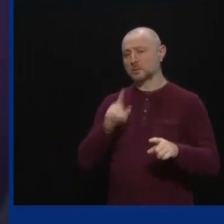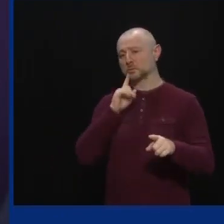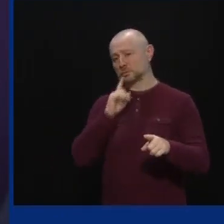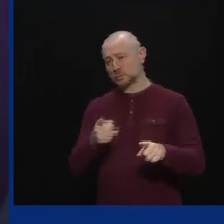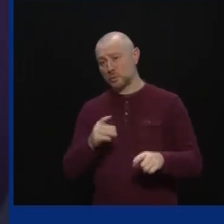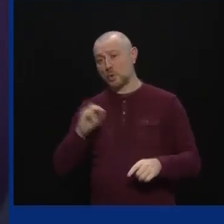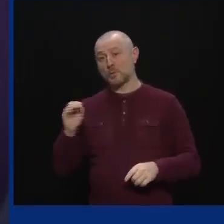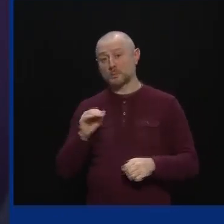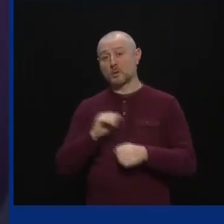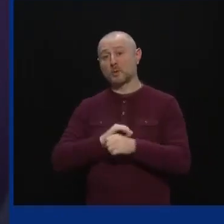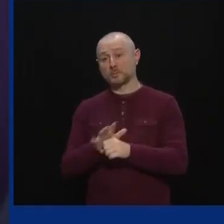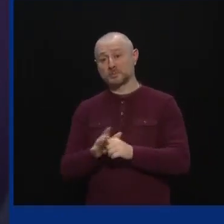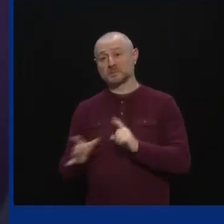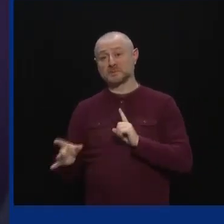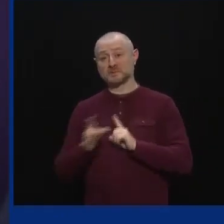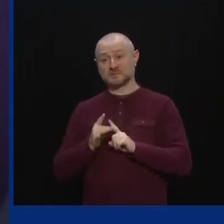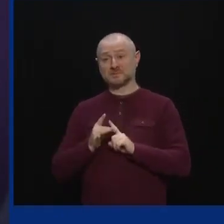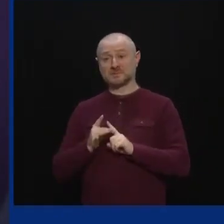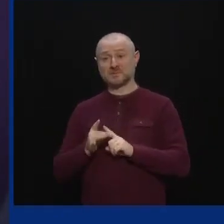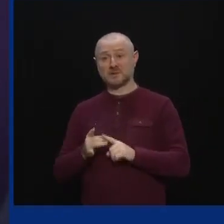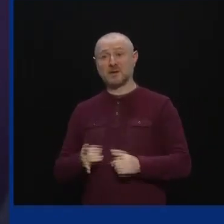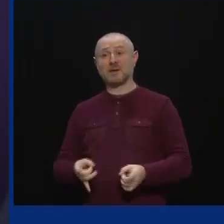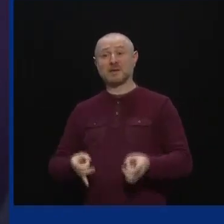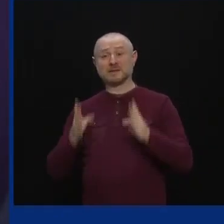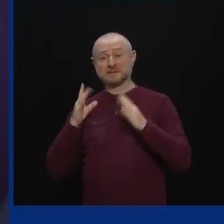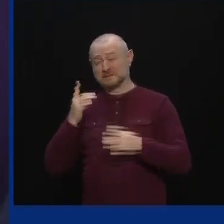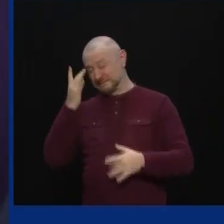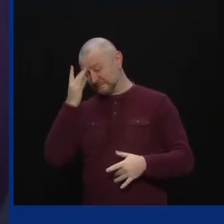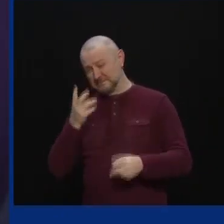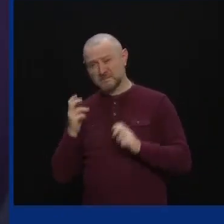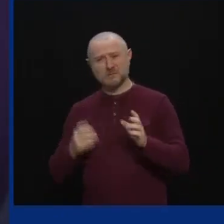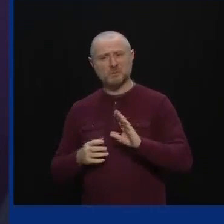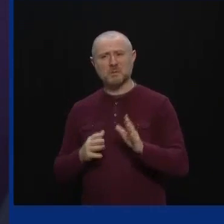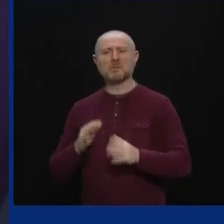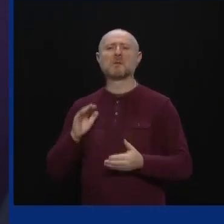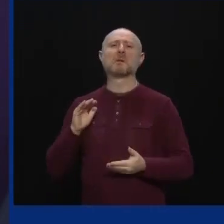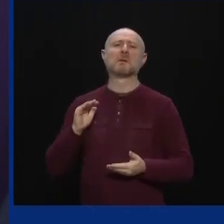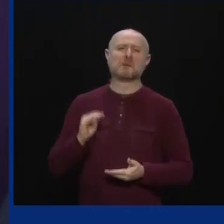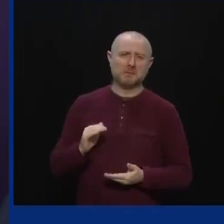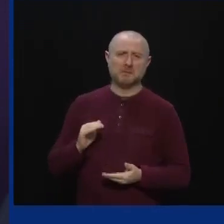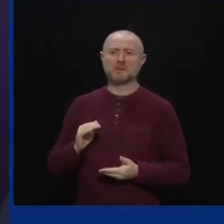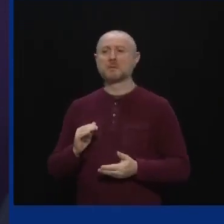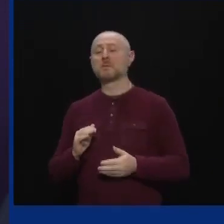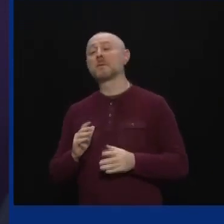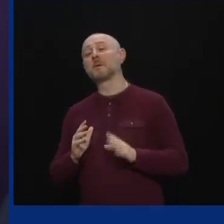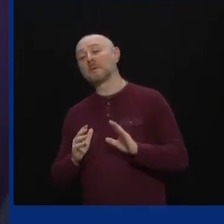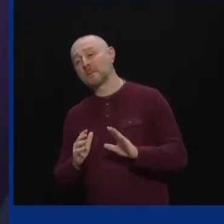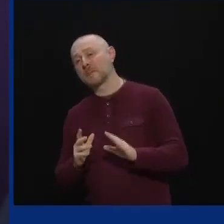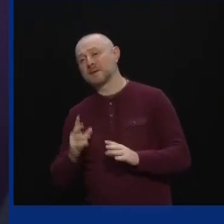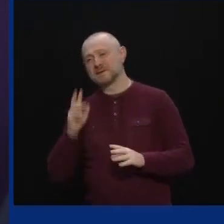DO YOU ANTICIPATE ON LONG-TERM RISKS, AND WHAT IS THE STATE DOING TO PROACTIVELY ADDRESS IT? SO, IT'S TRUE THAT OMICRON